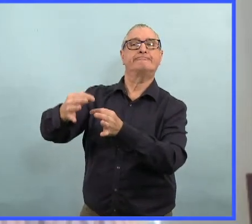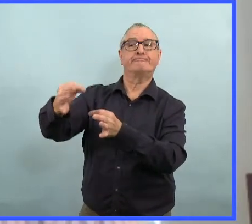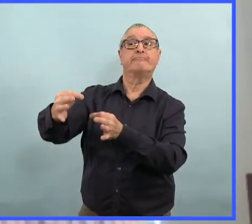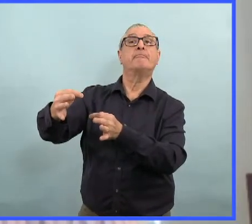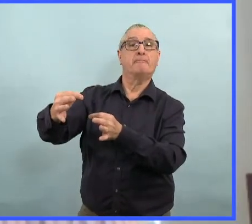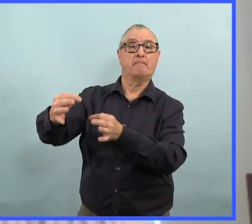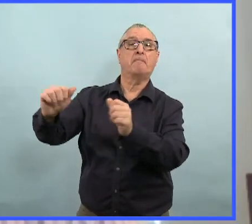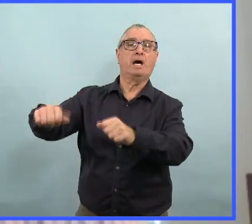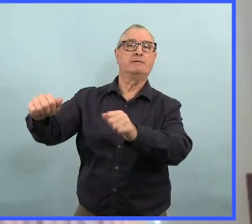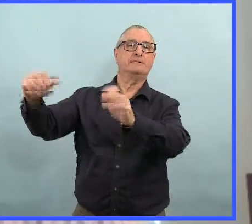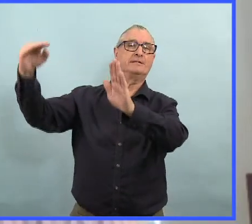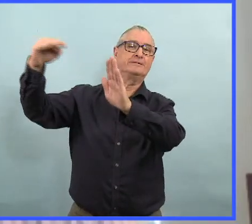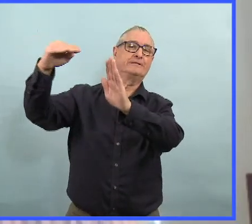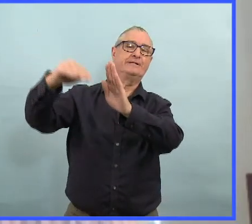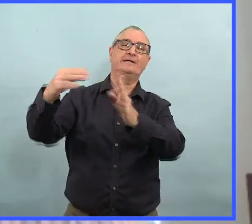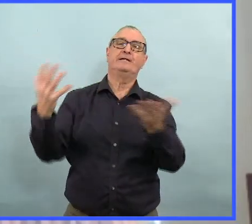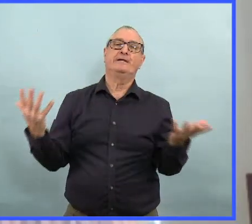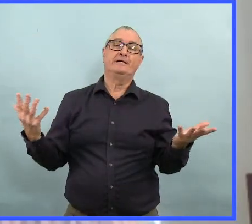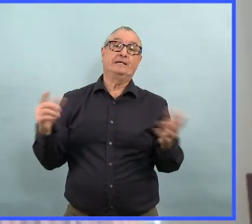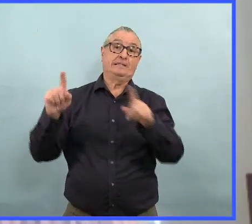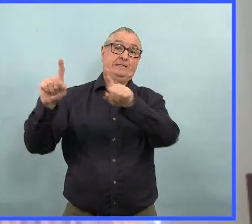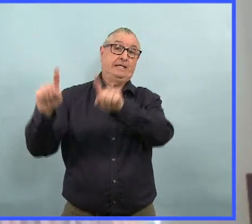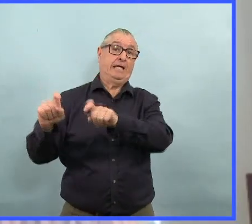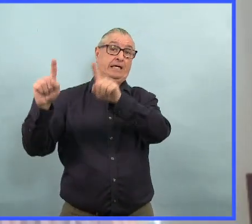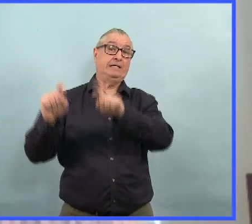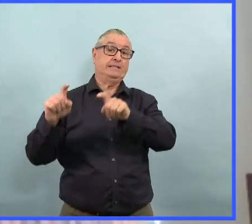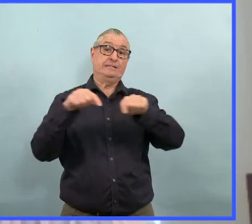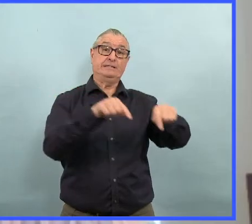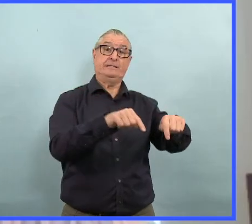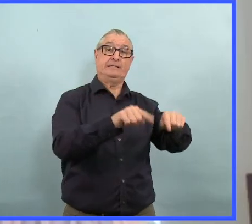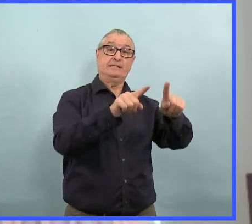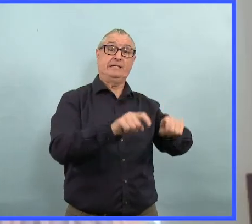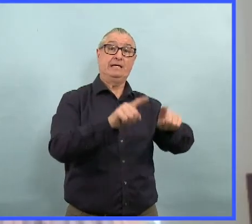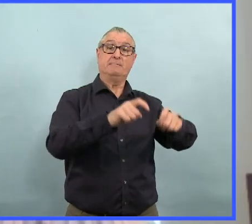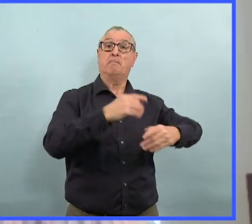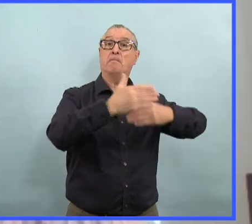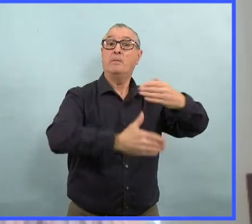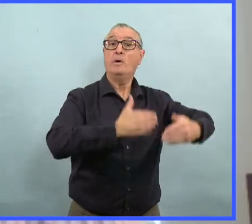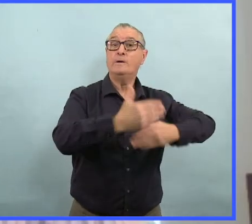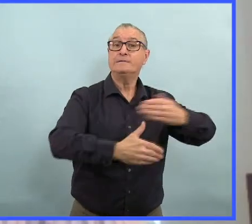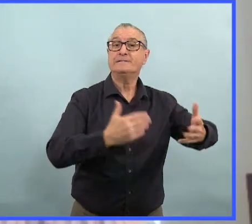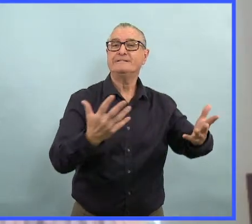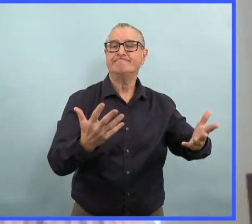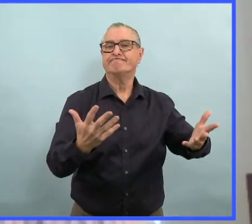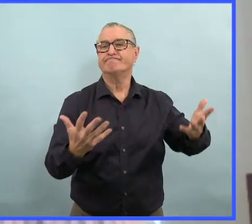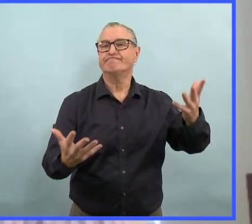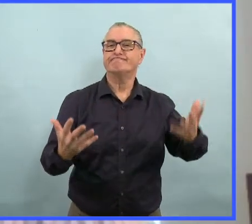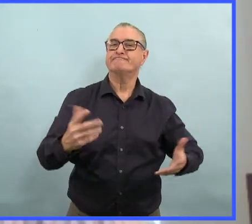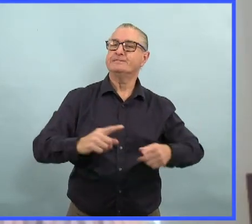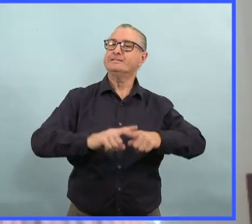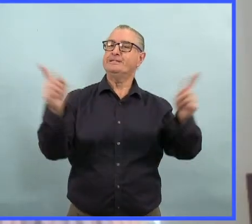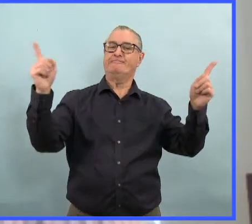test positivity over time may become uh useful again we could look at absenteeism rates in the